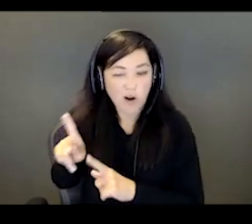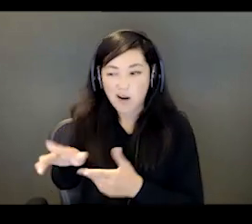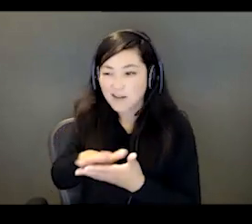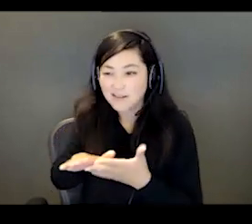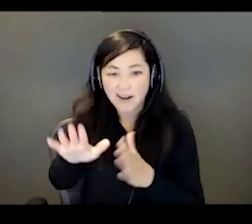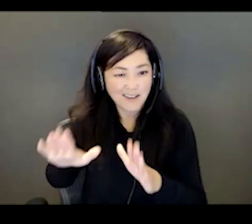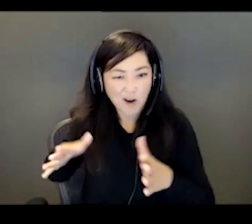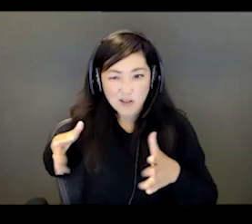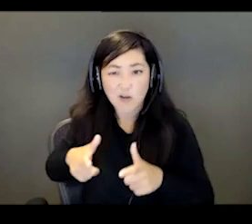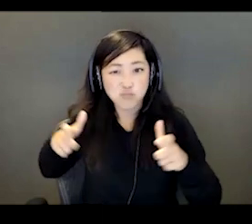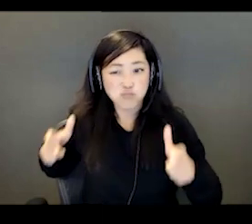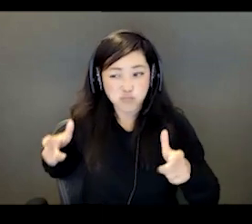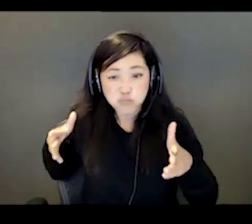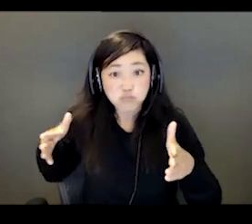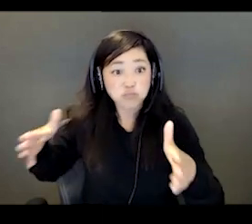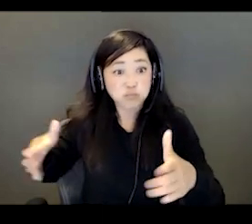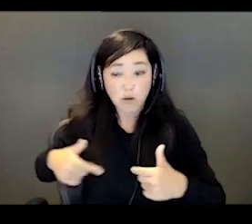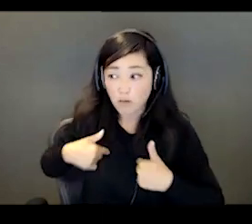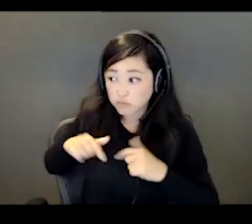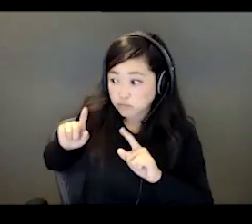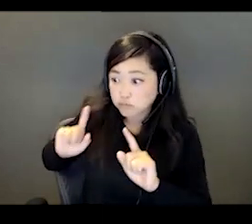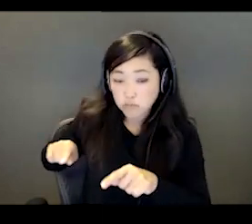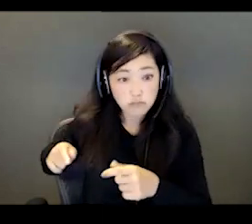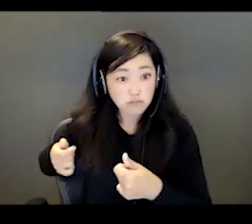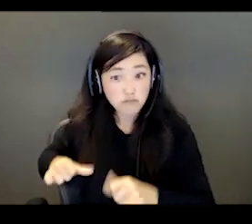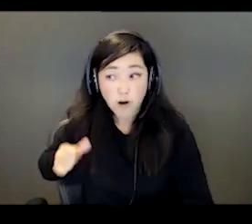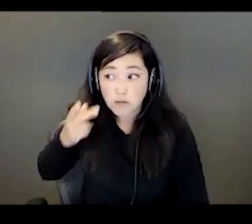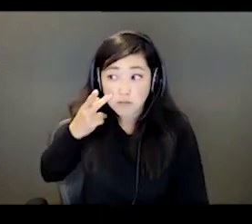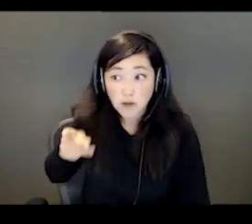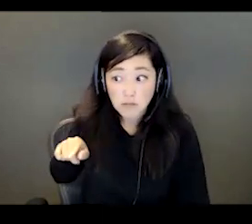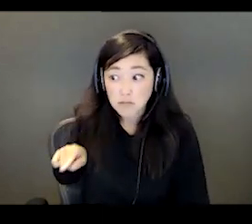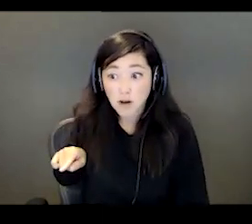So I went check it out. And then it is great boardwalk. But then of course had one step up to it.